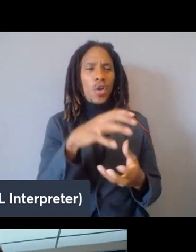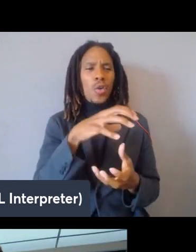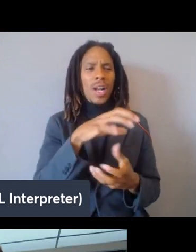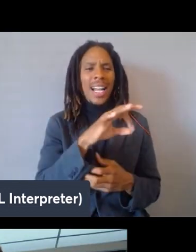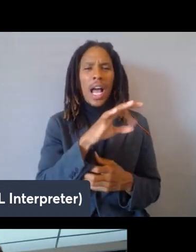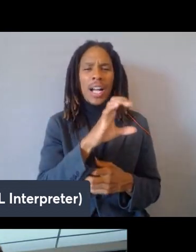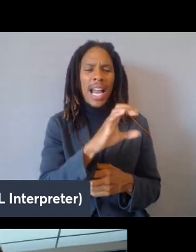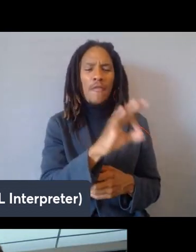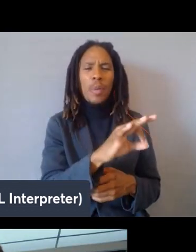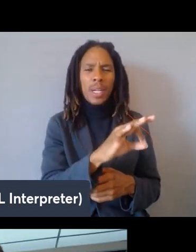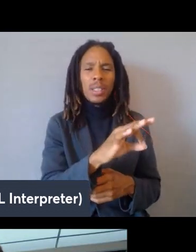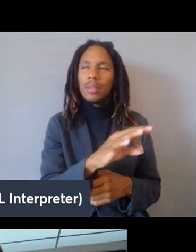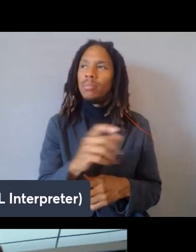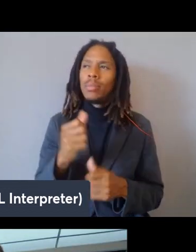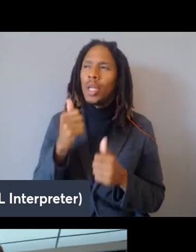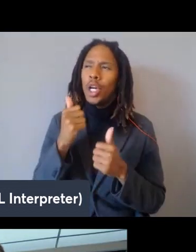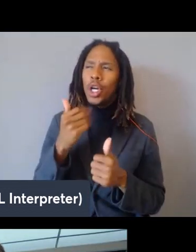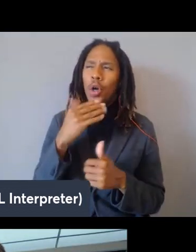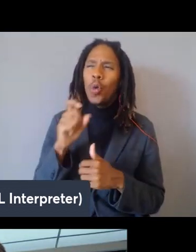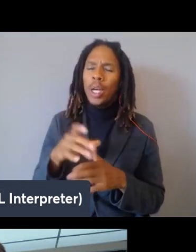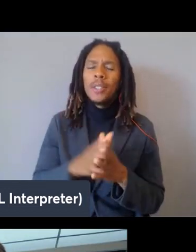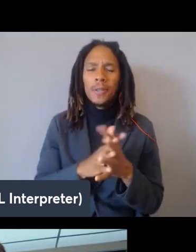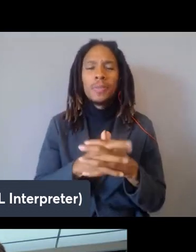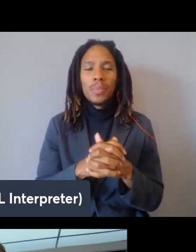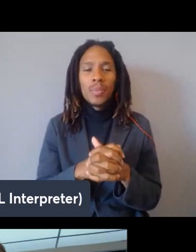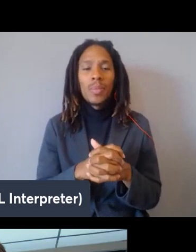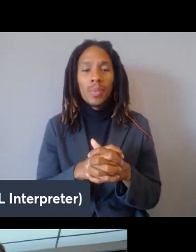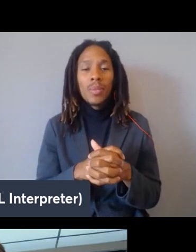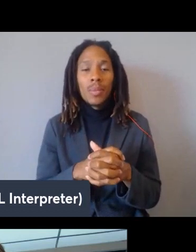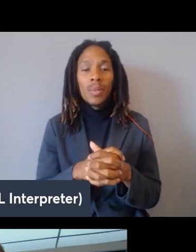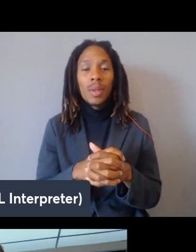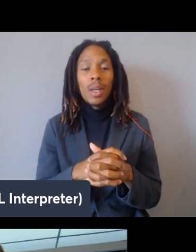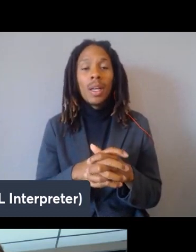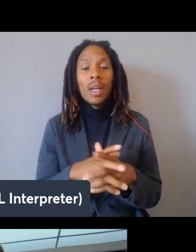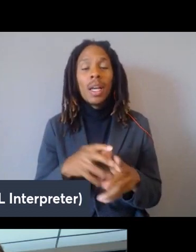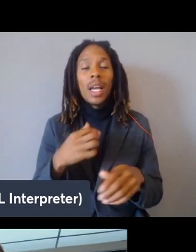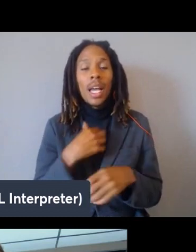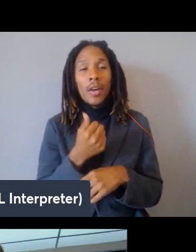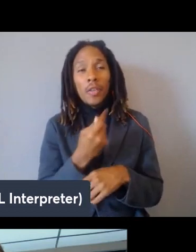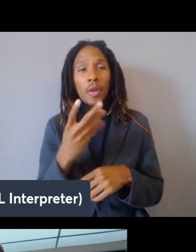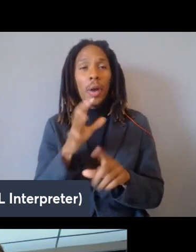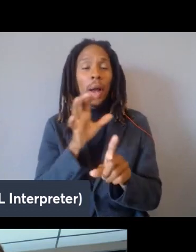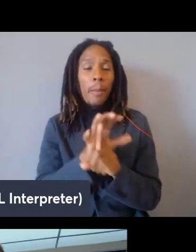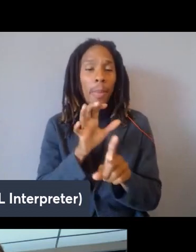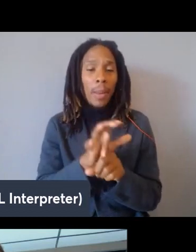That is an excellent question, Steve. So there are a couple of very popular use cases where customers are using us for.